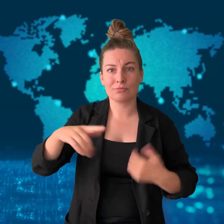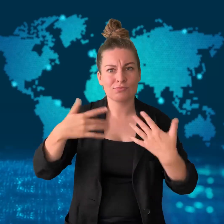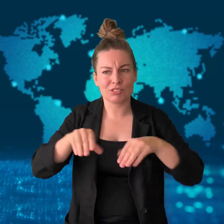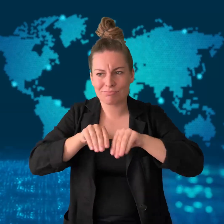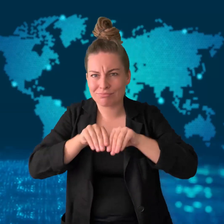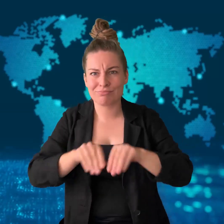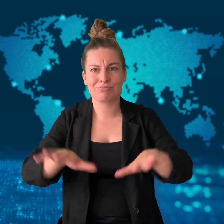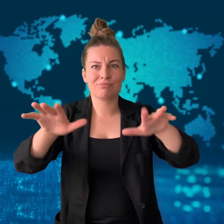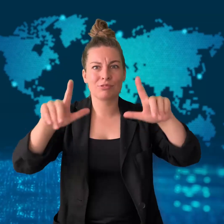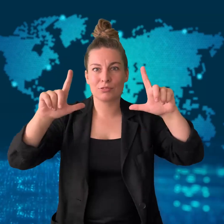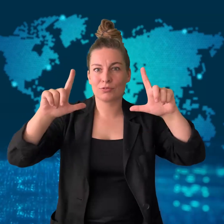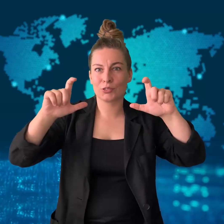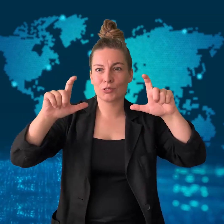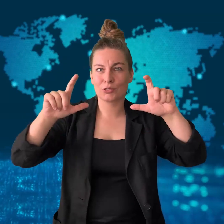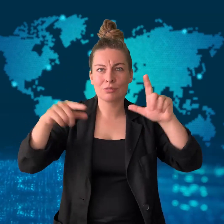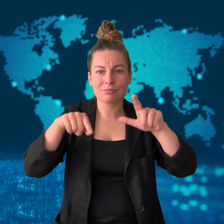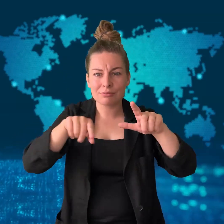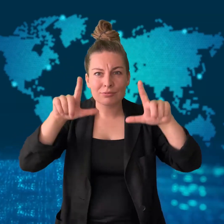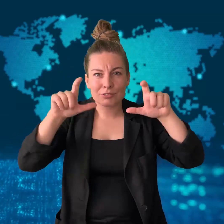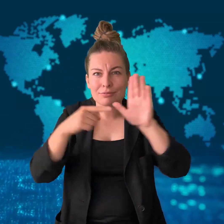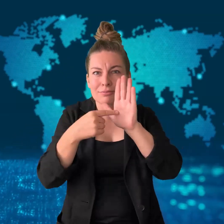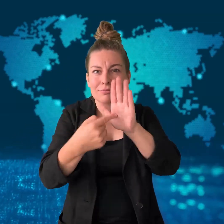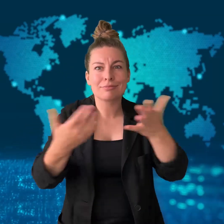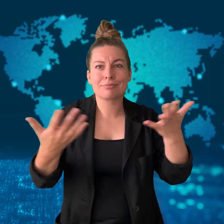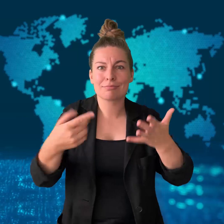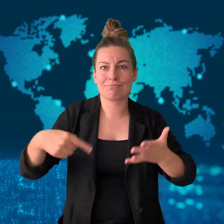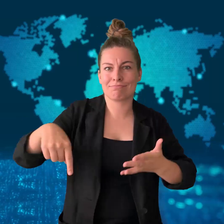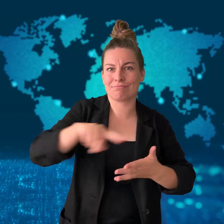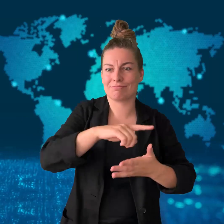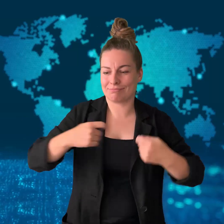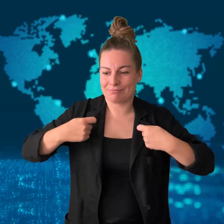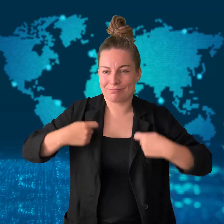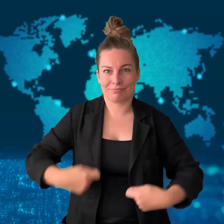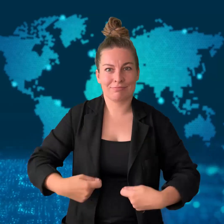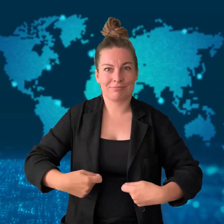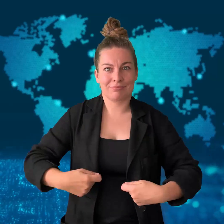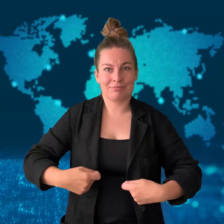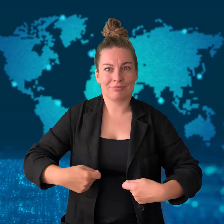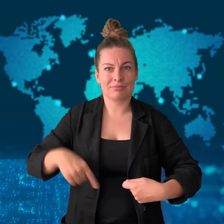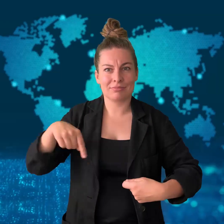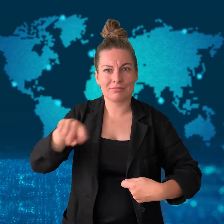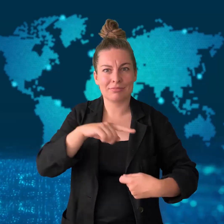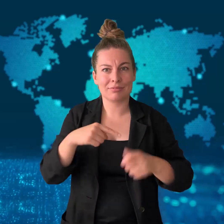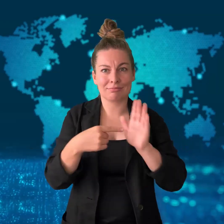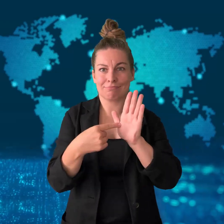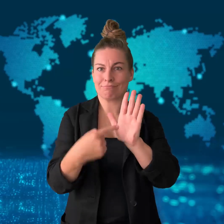The protesters were briefly detained by palace security